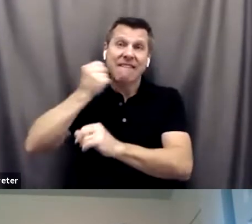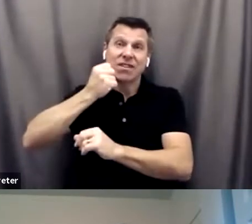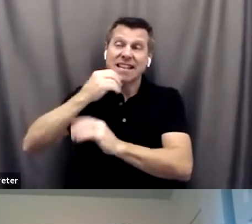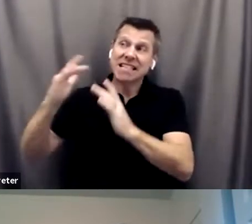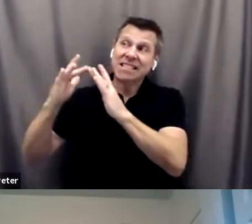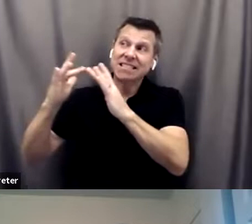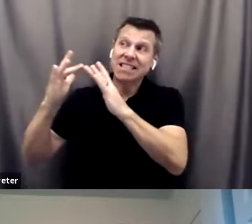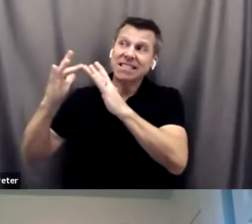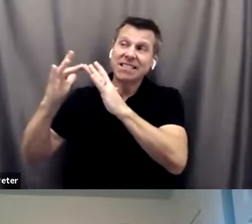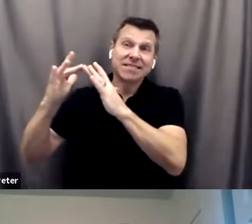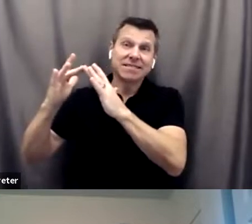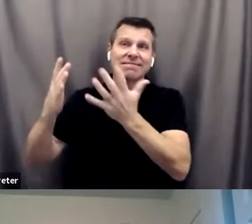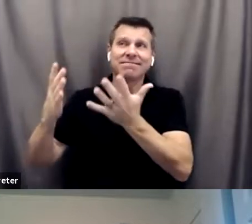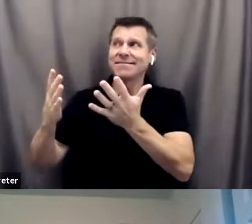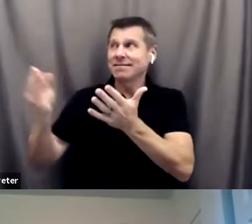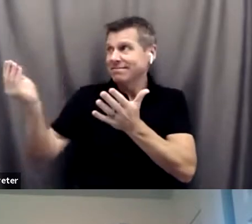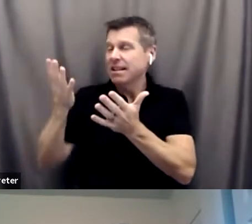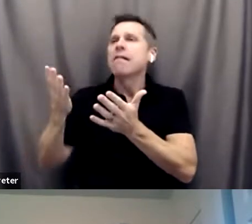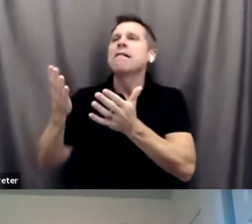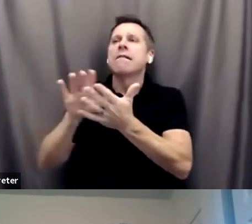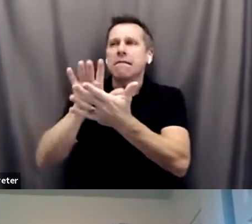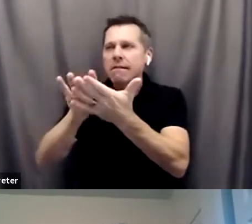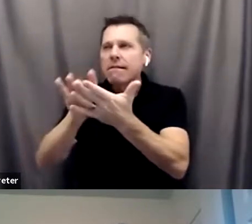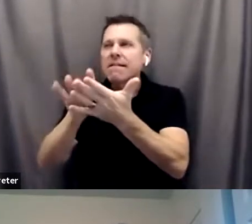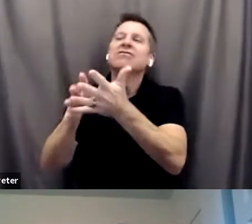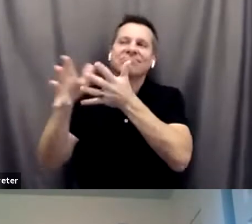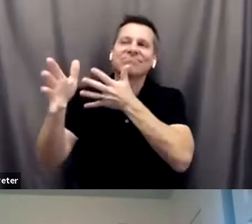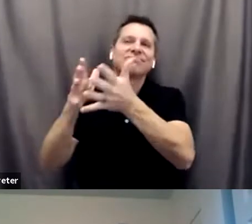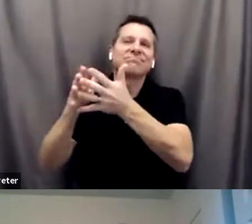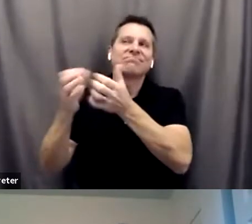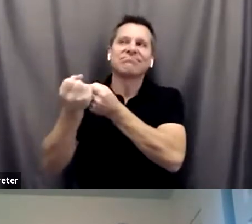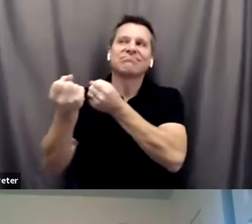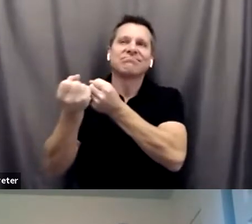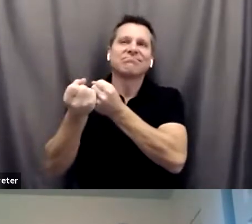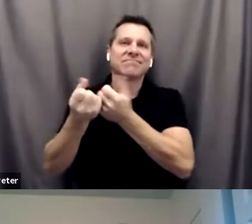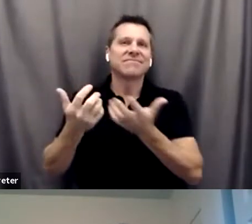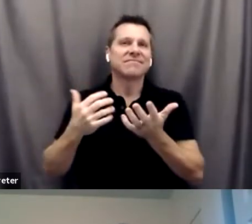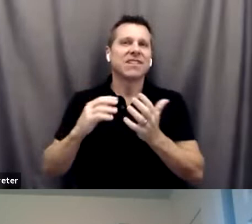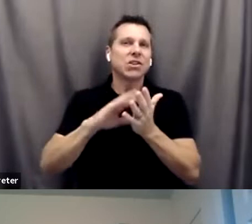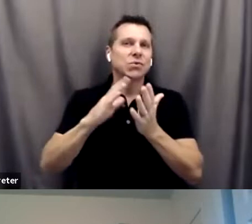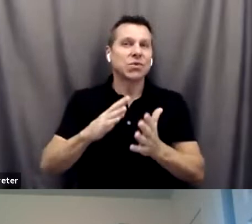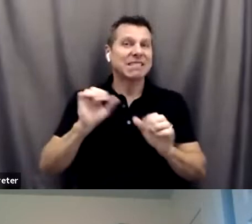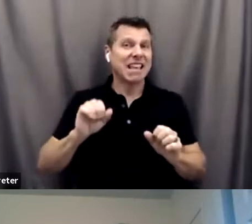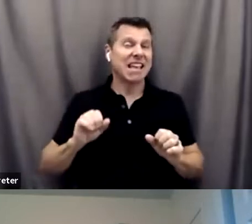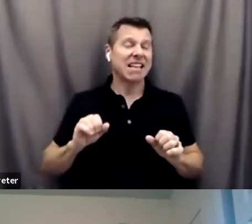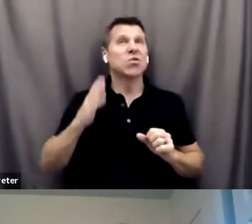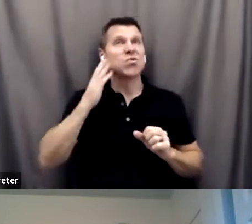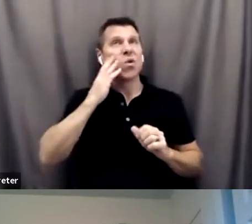think during this critical time, we're very happy to work together to make sure that our students are being successful in internet